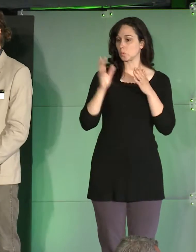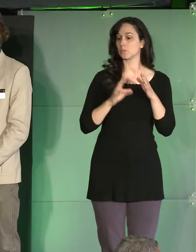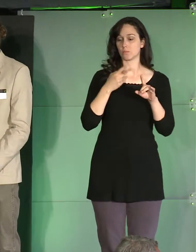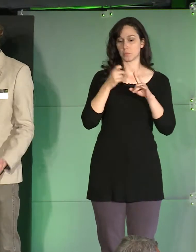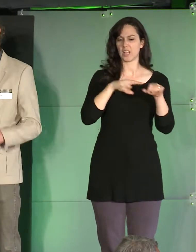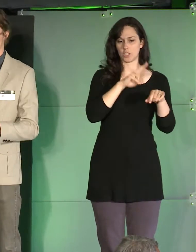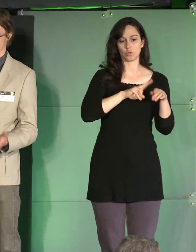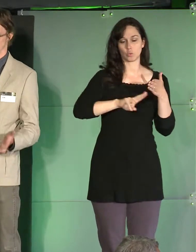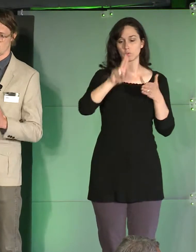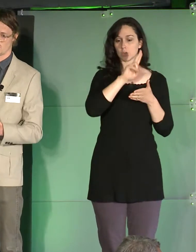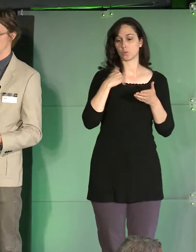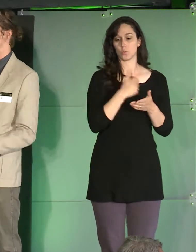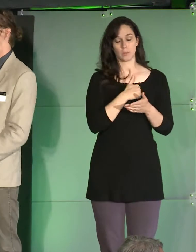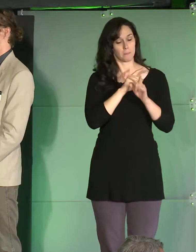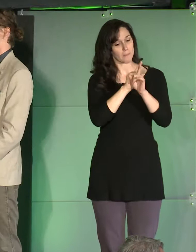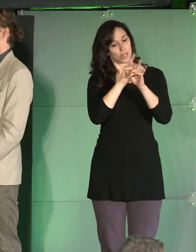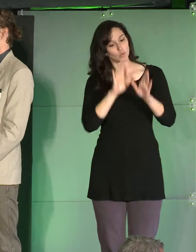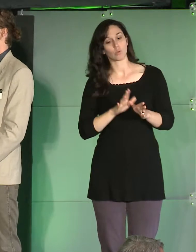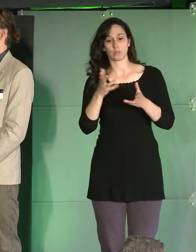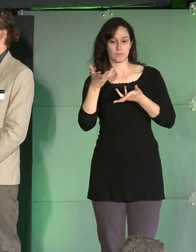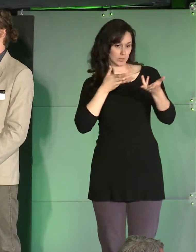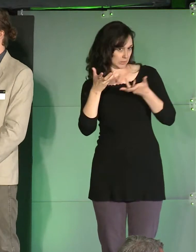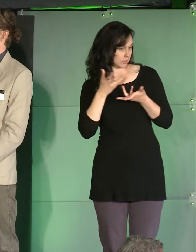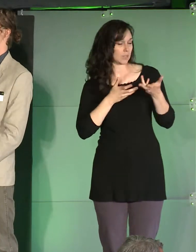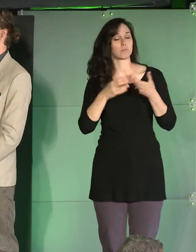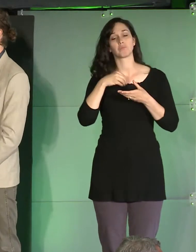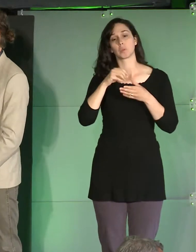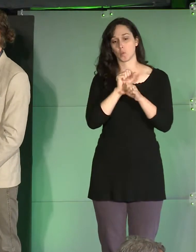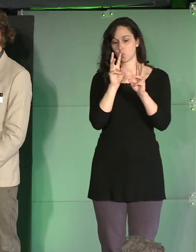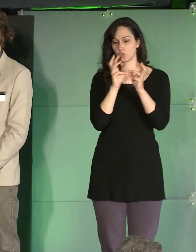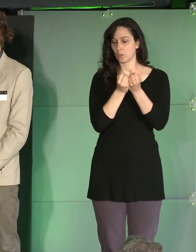So we sort of act as mentors and facilitators in the workshop. That must've been quite an experience.